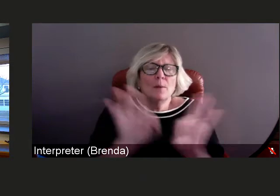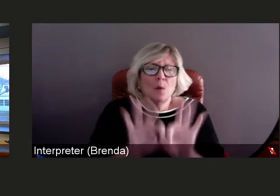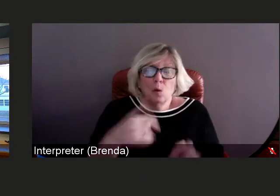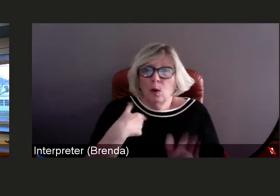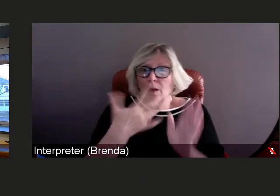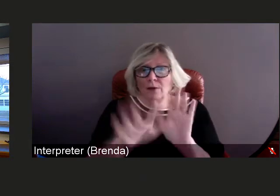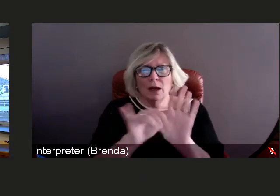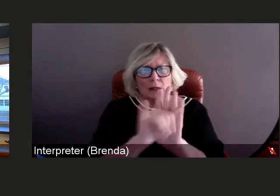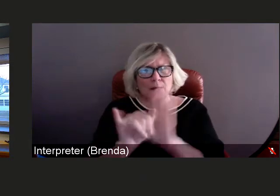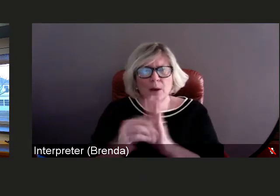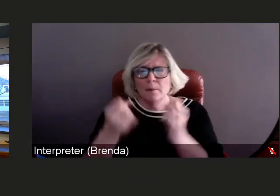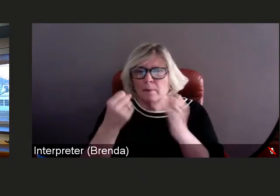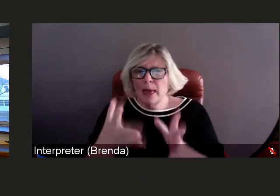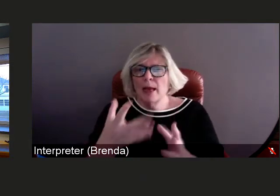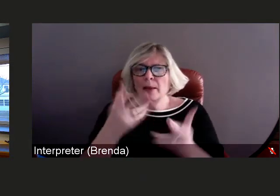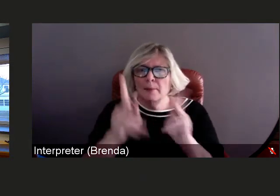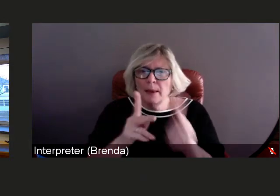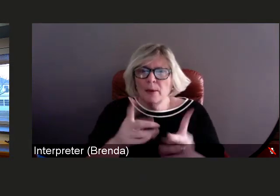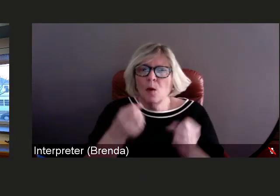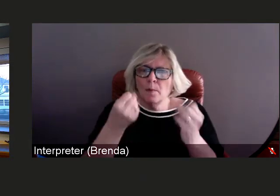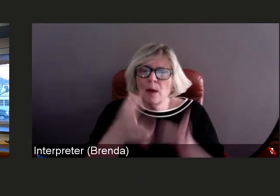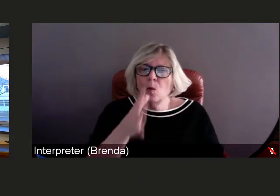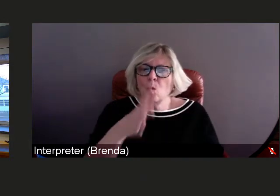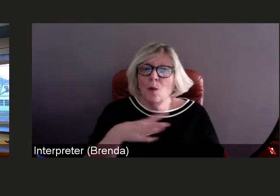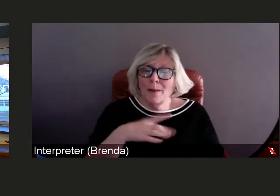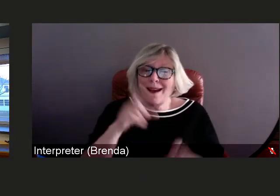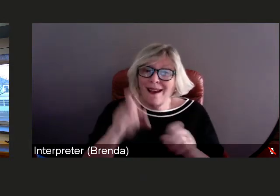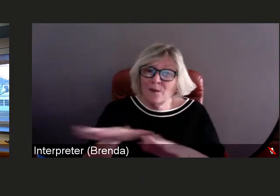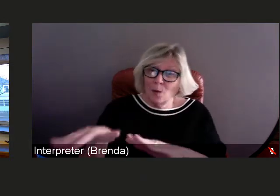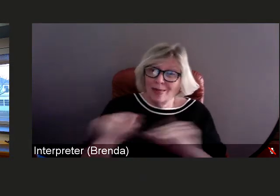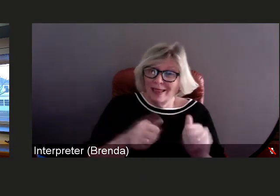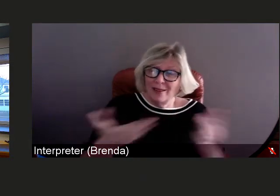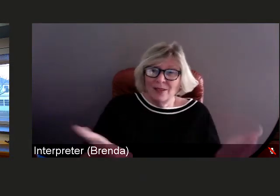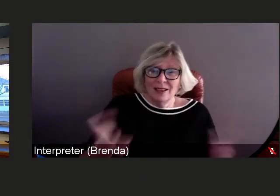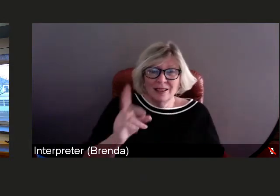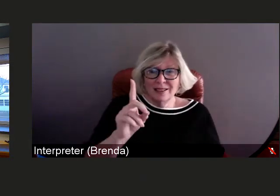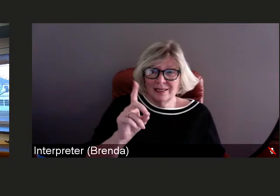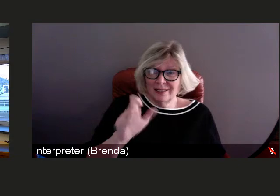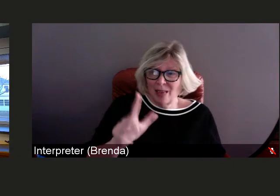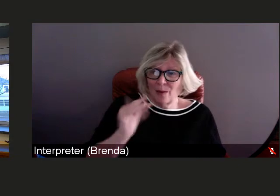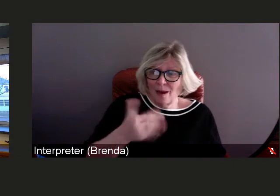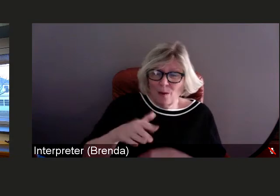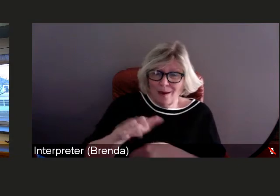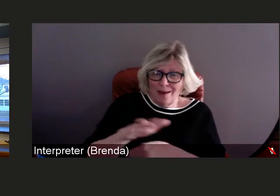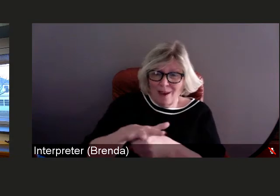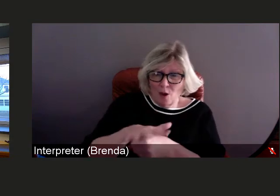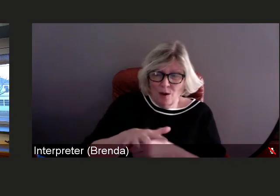so many women who have to leave our area to get breast cancer care and breast health care